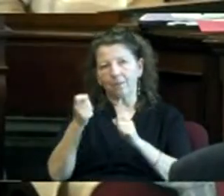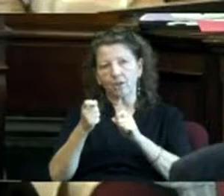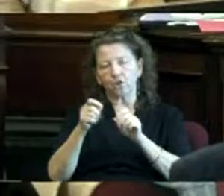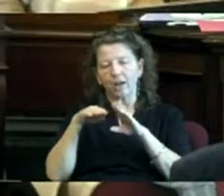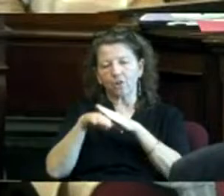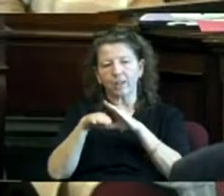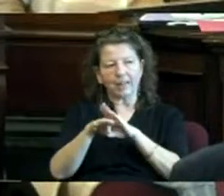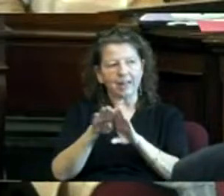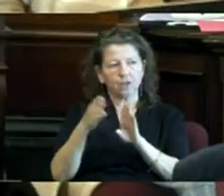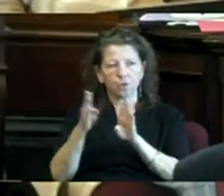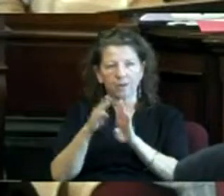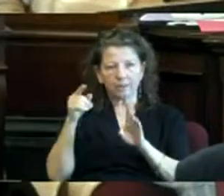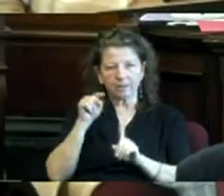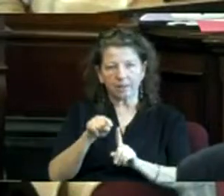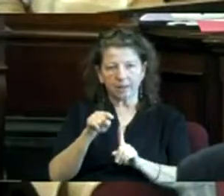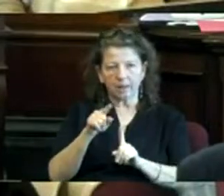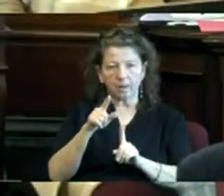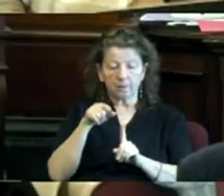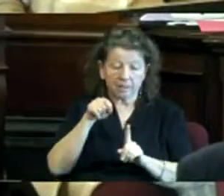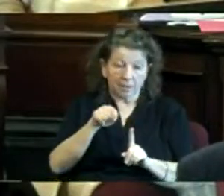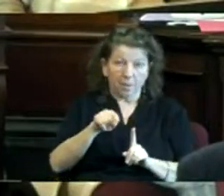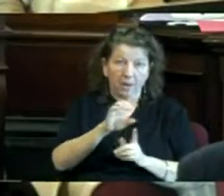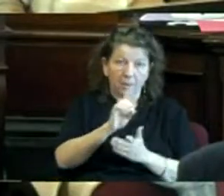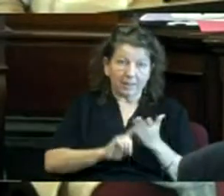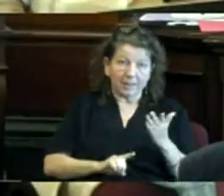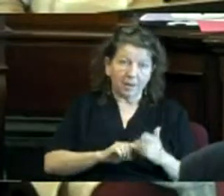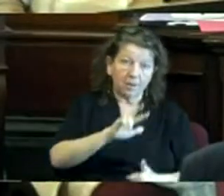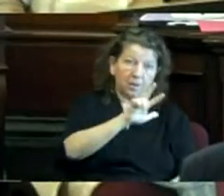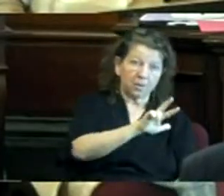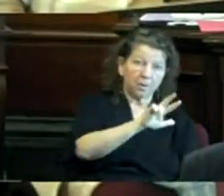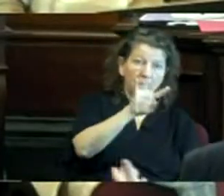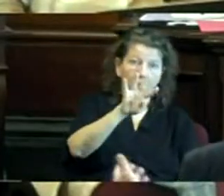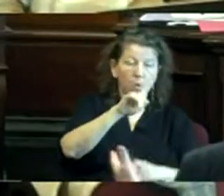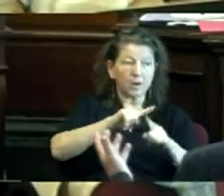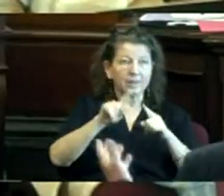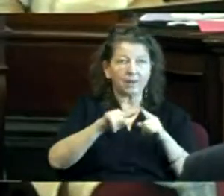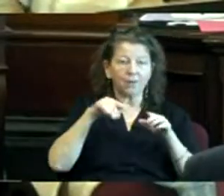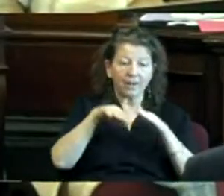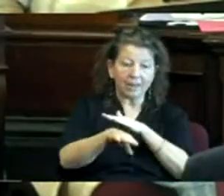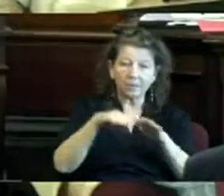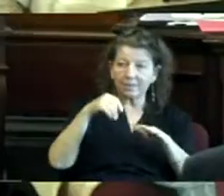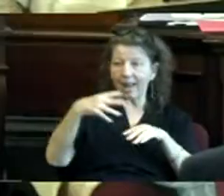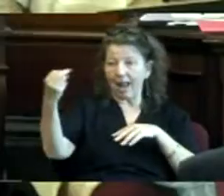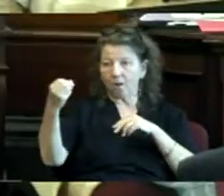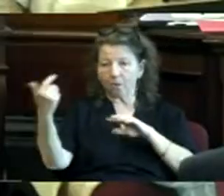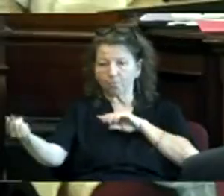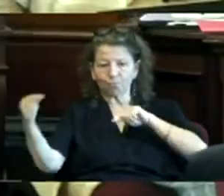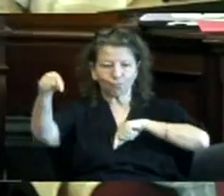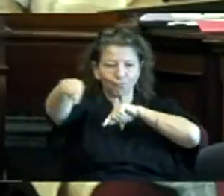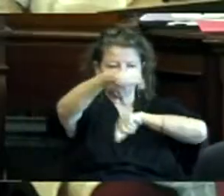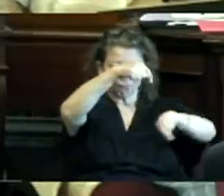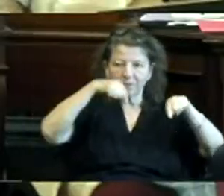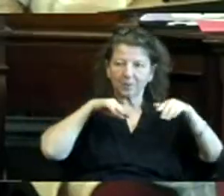And for instance, one of the things that will have to happen at Wilson is we'll have to change the entrance way because,